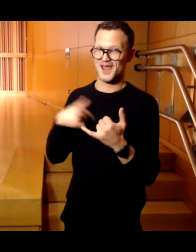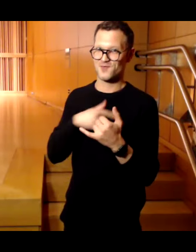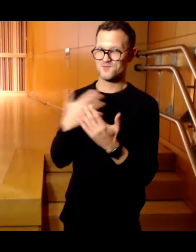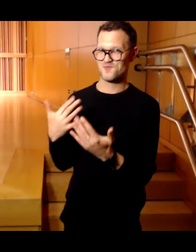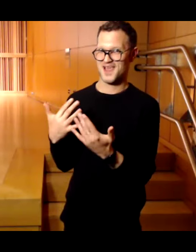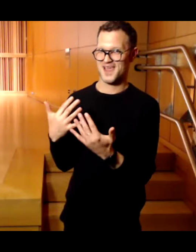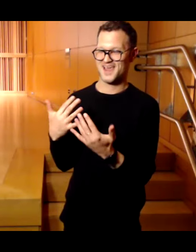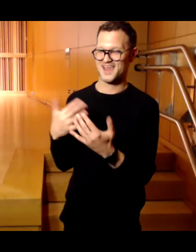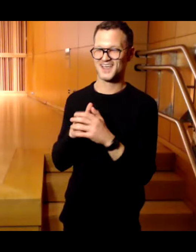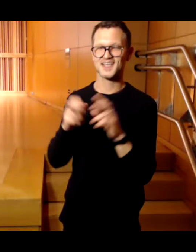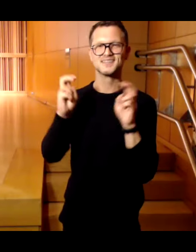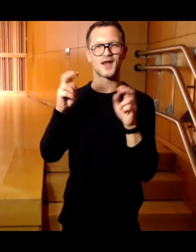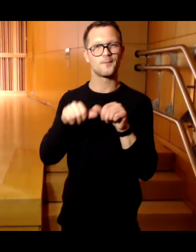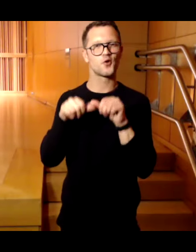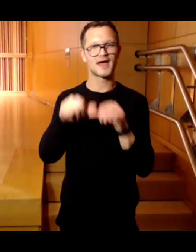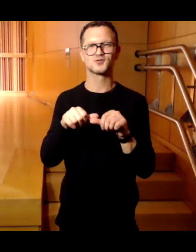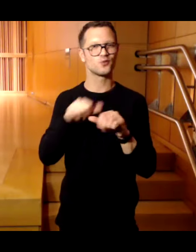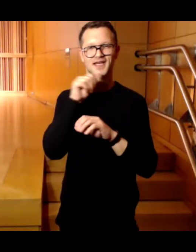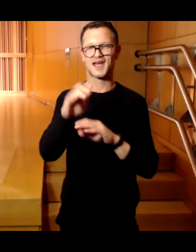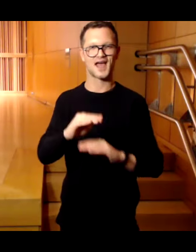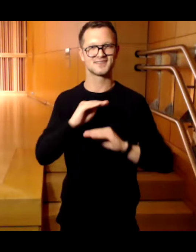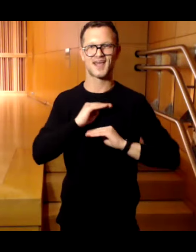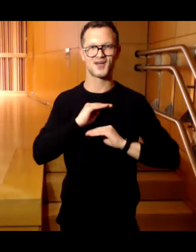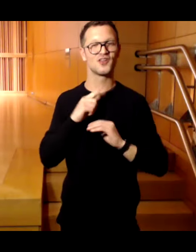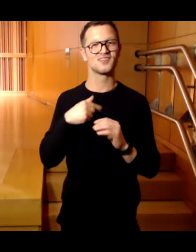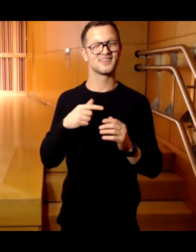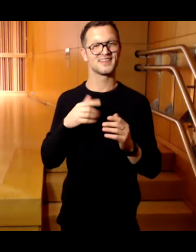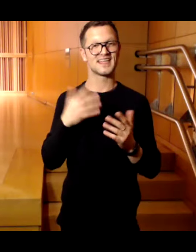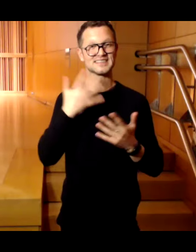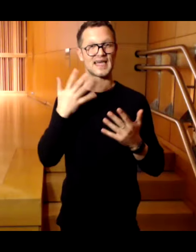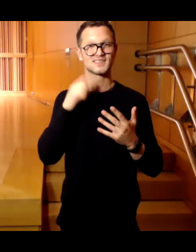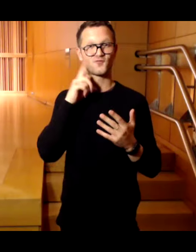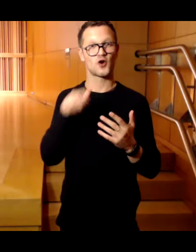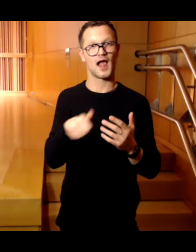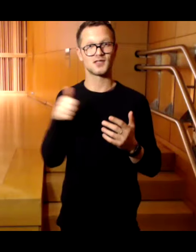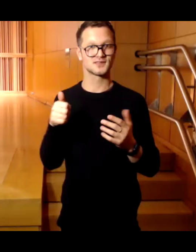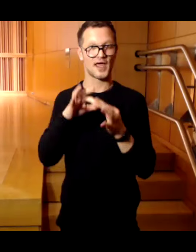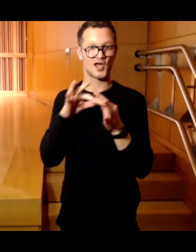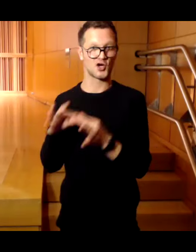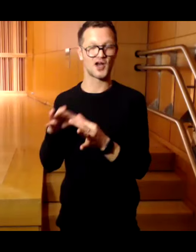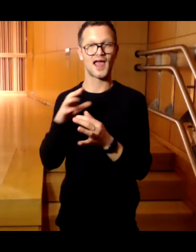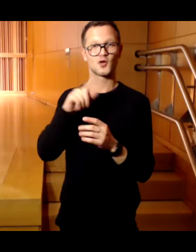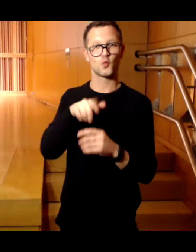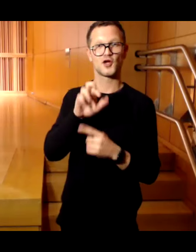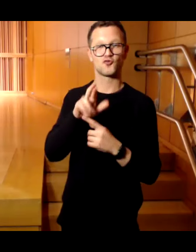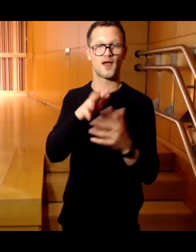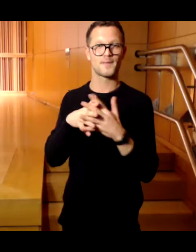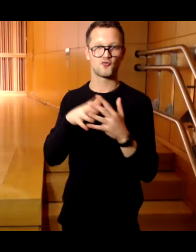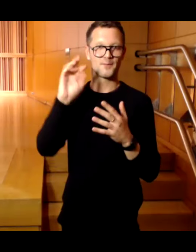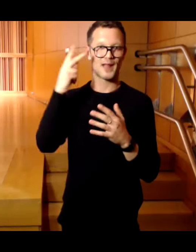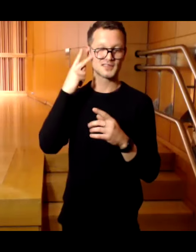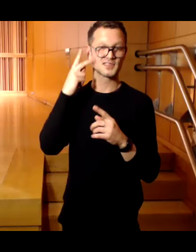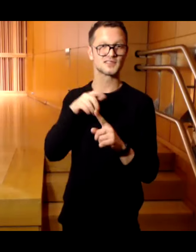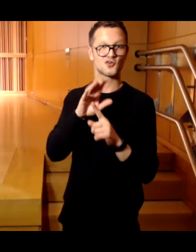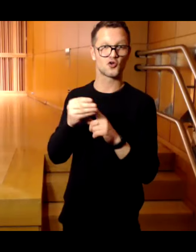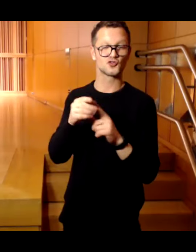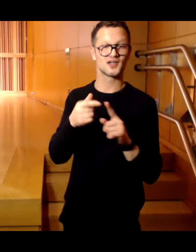titled The Perpetually Unsettled, Aesthetics of Elsewares in the Queer Politics in Black American Literature and Culture, 1954 through 2018.